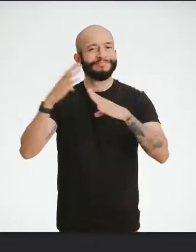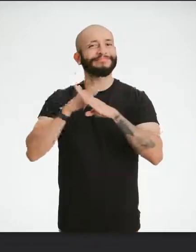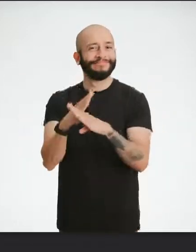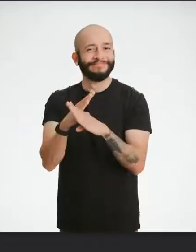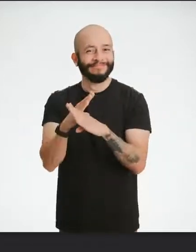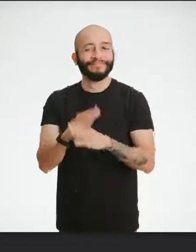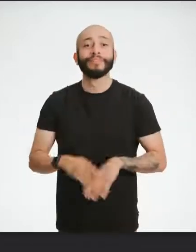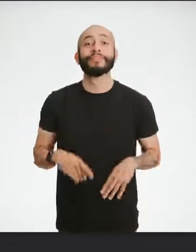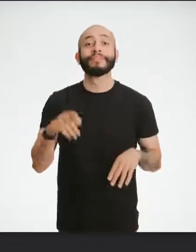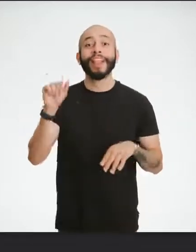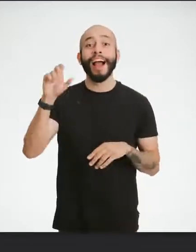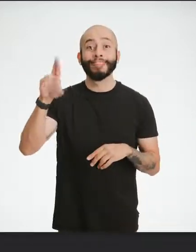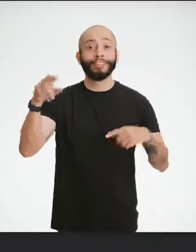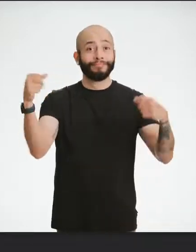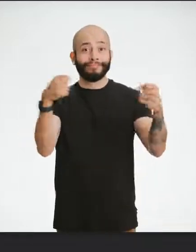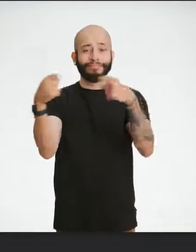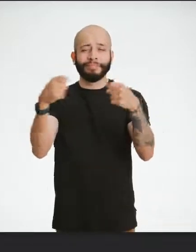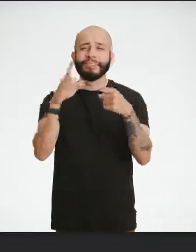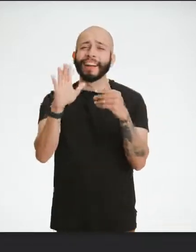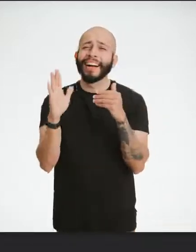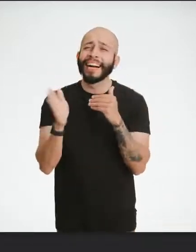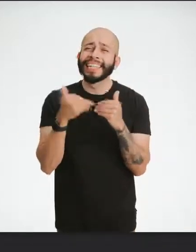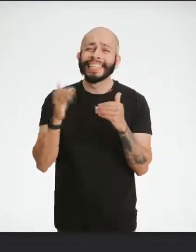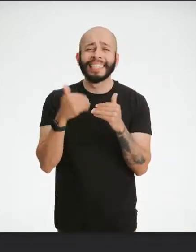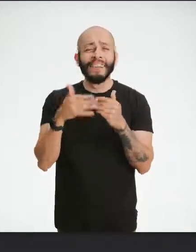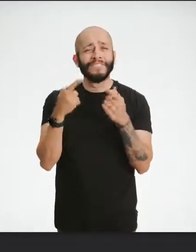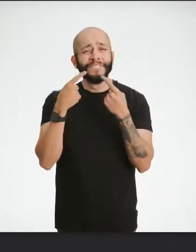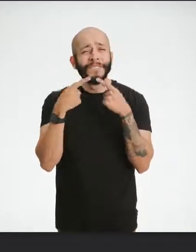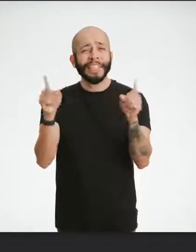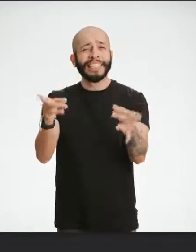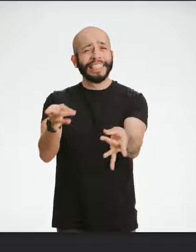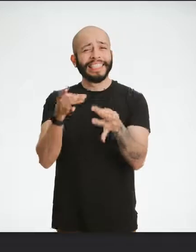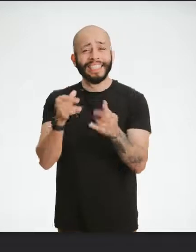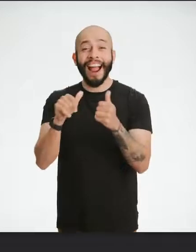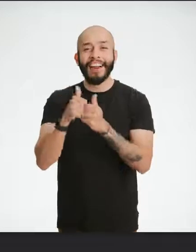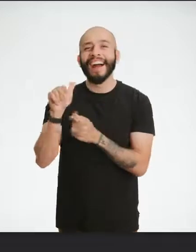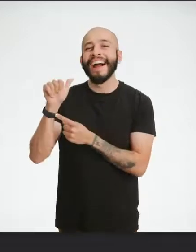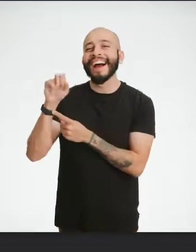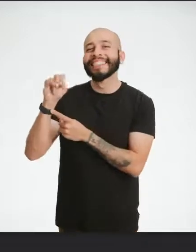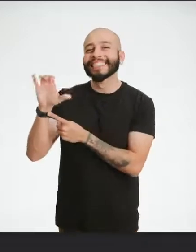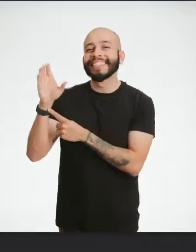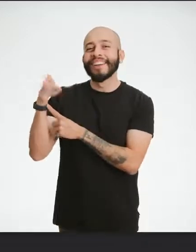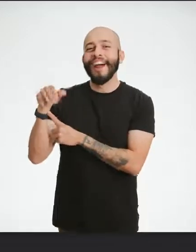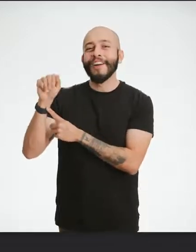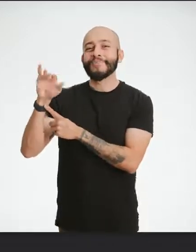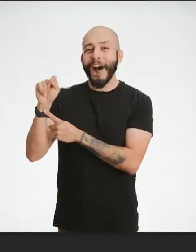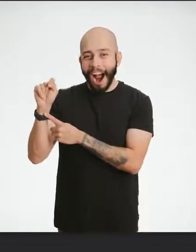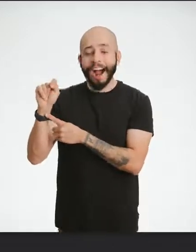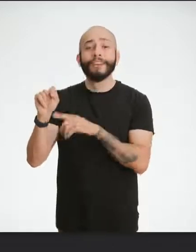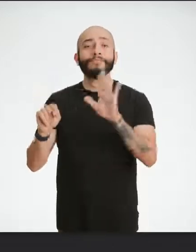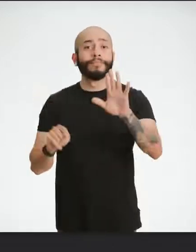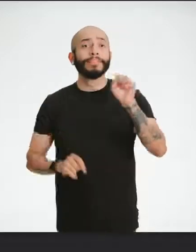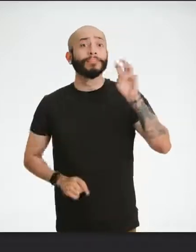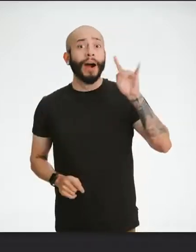away a major source of bugs. Communication between actors is easy and efficient through async/await.